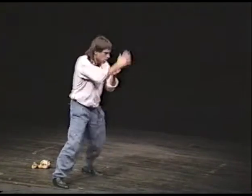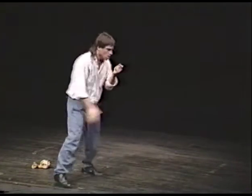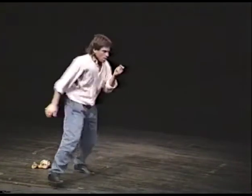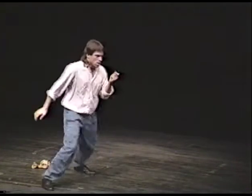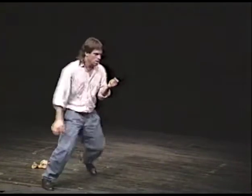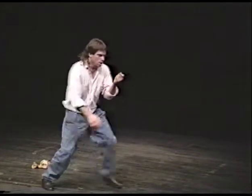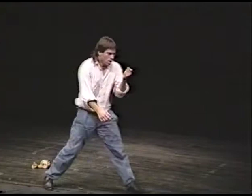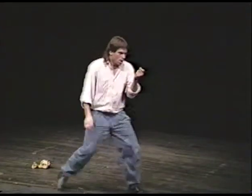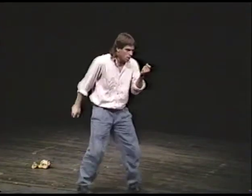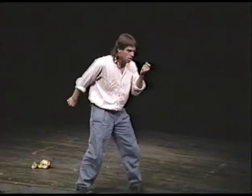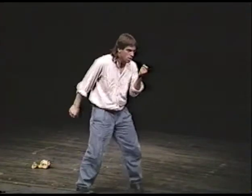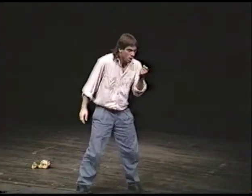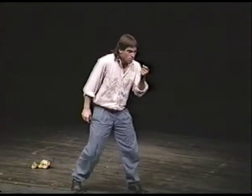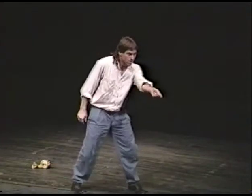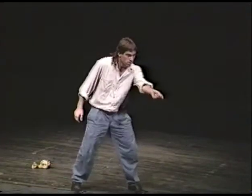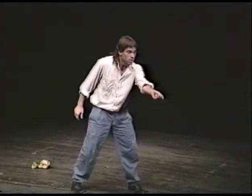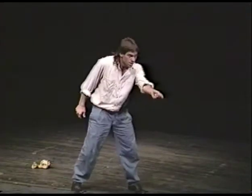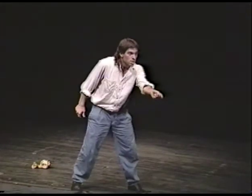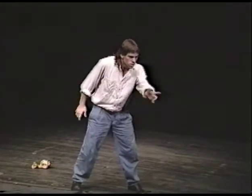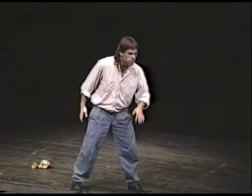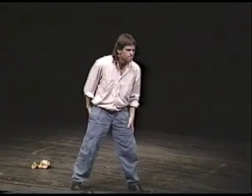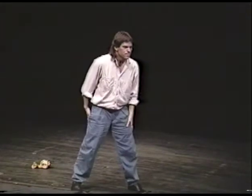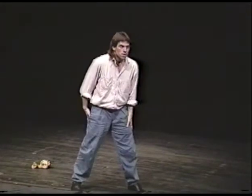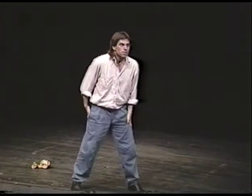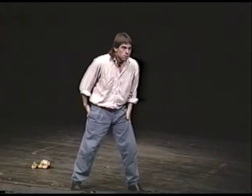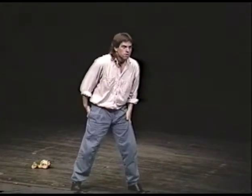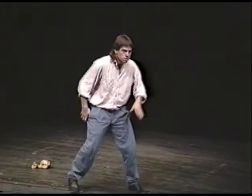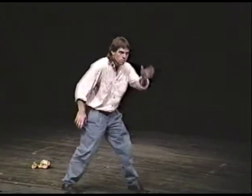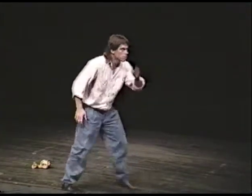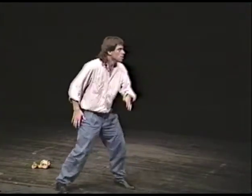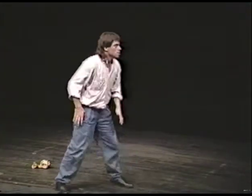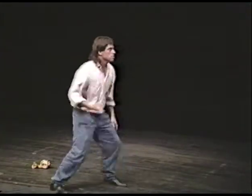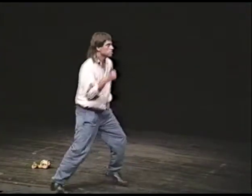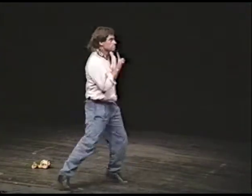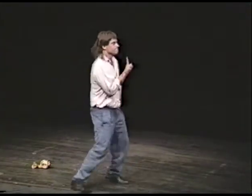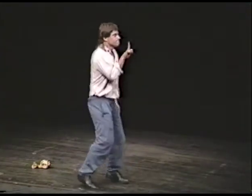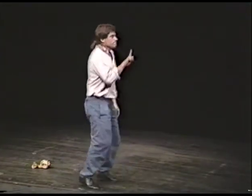Hands him a ticket so he can enter